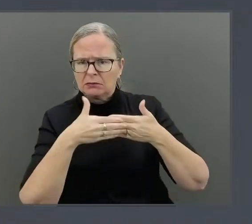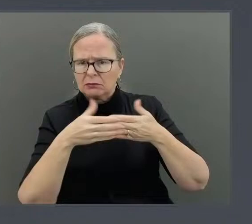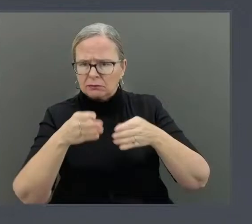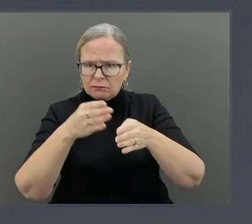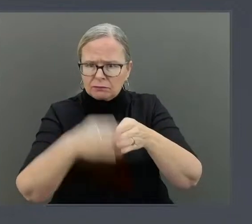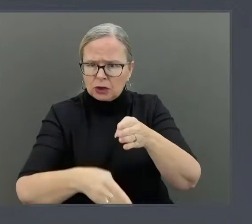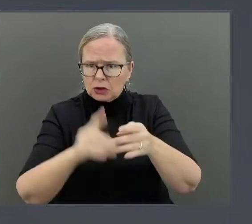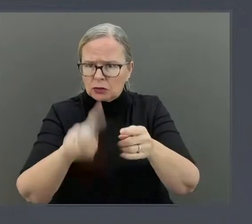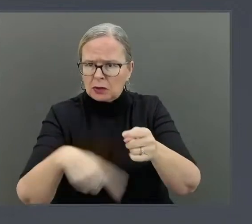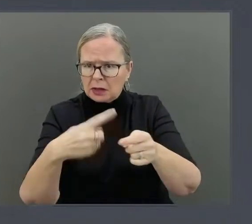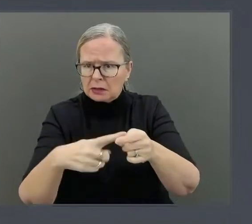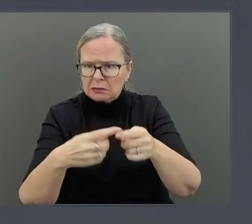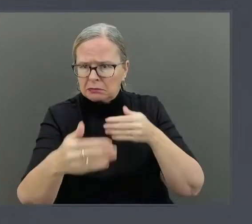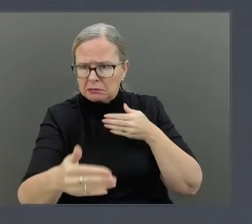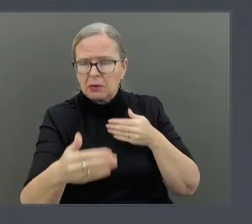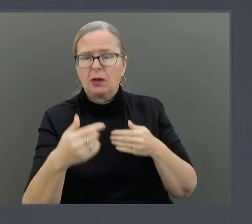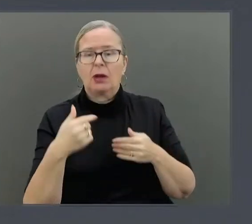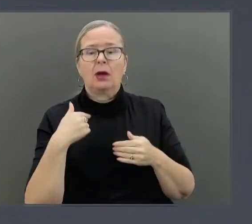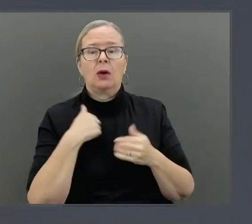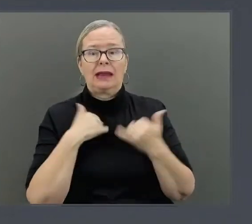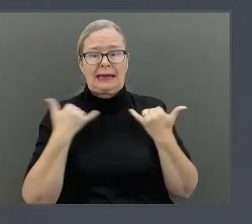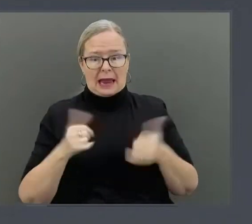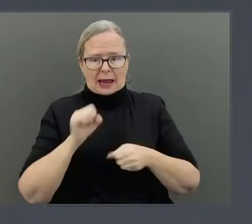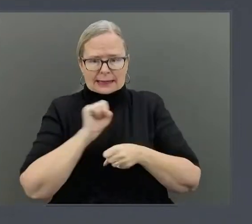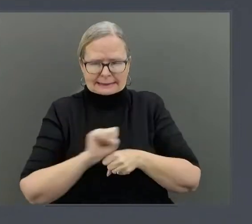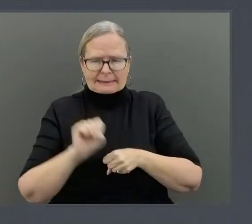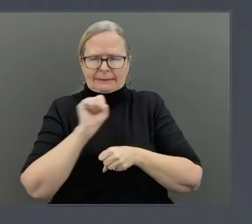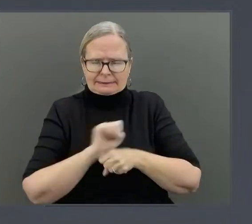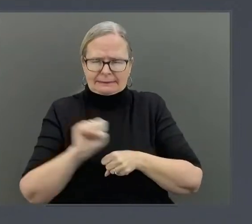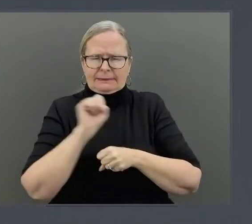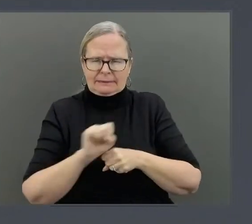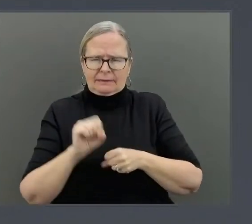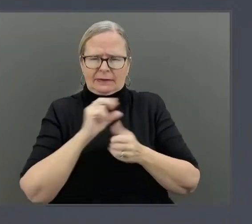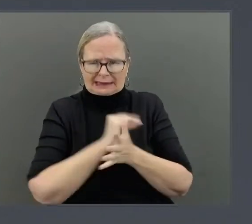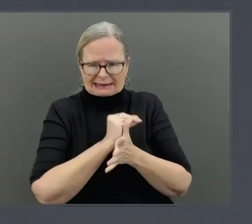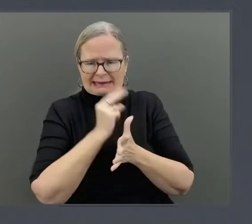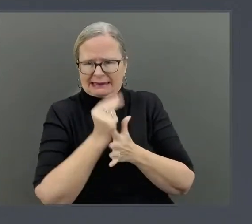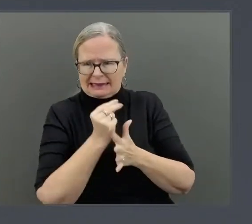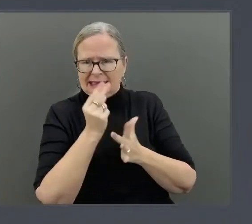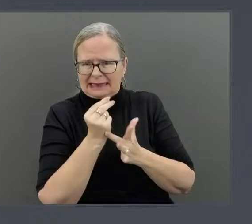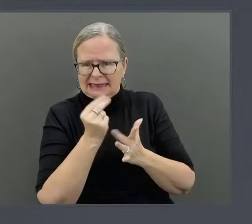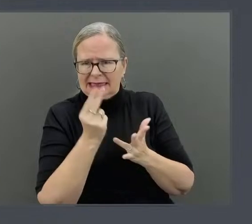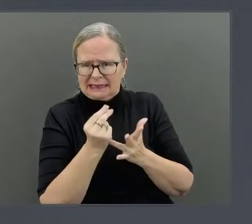bit more about how smoothly things will go after excavation we'll know more about the